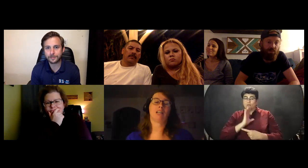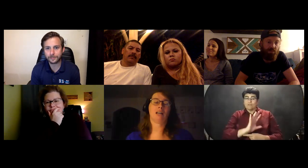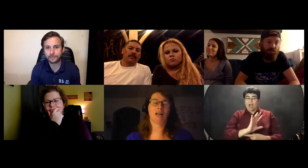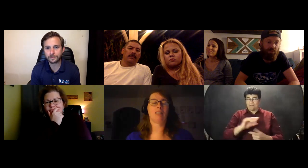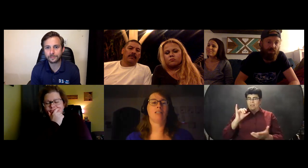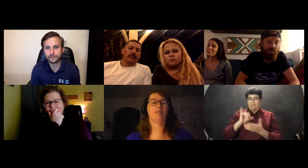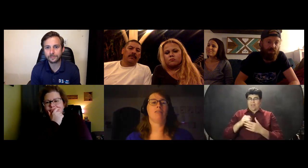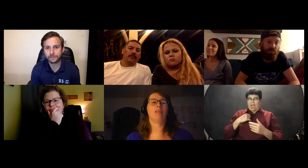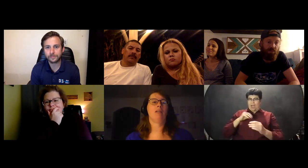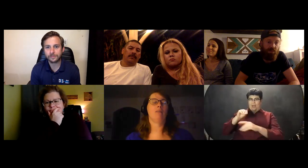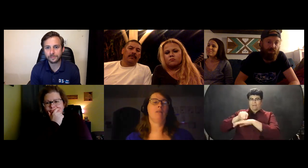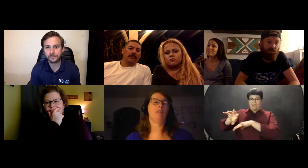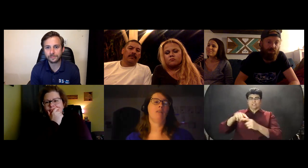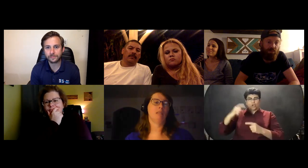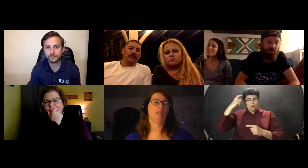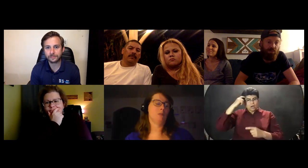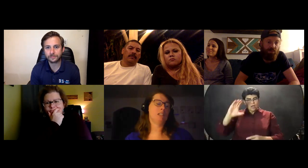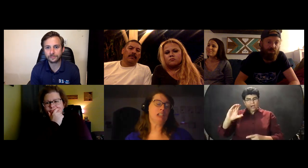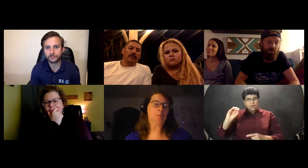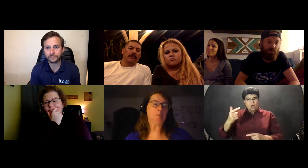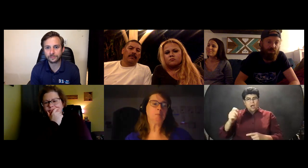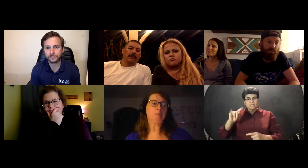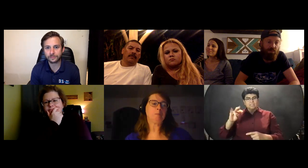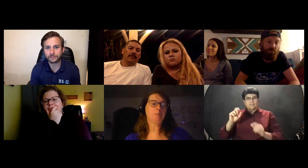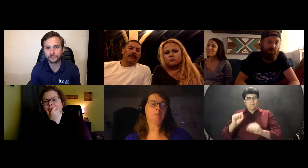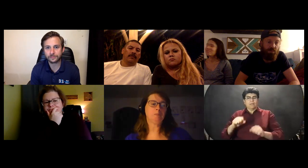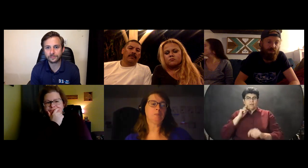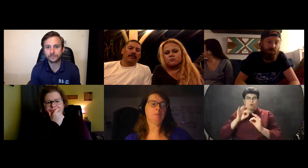cognitive ability for language